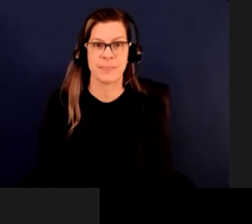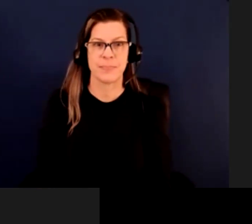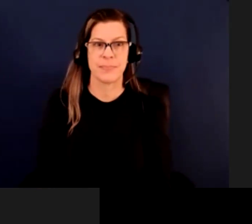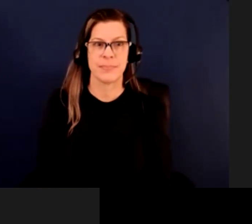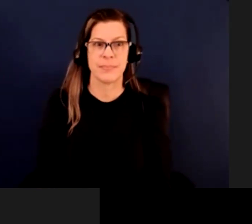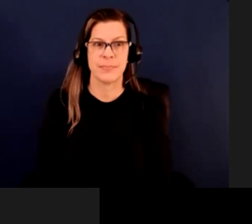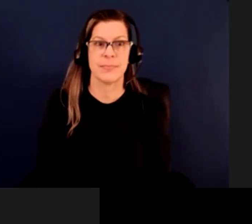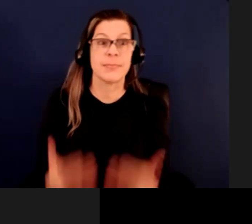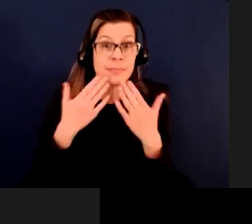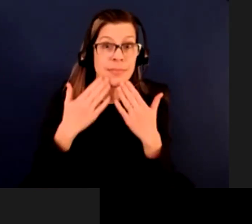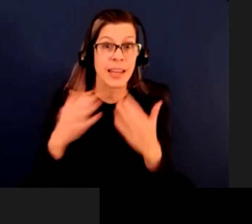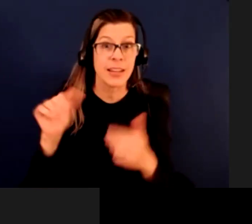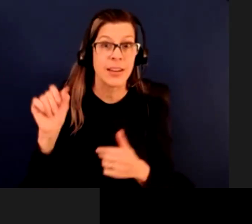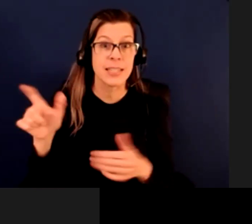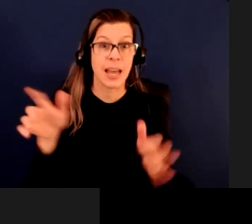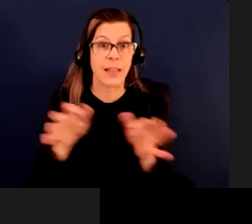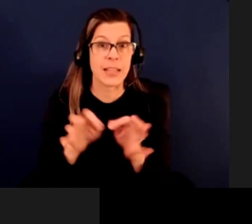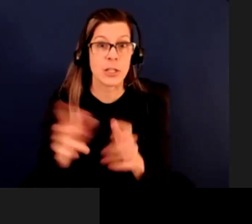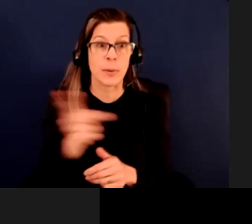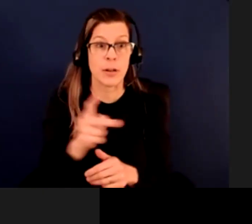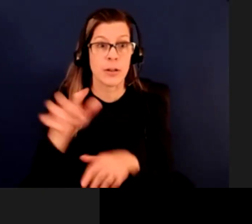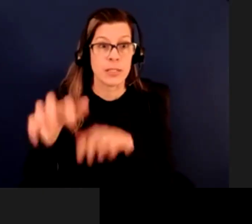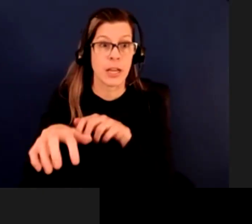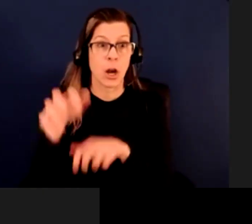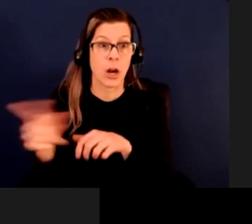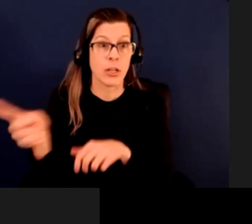Thank you, ASL and Cart, you guys are amazing. Thank you.